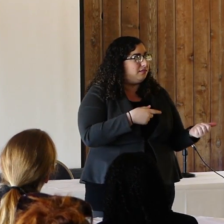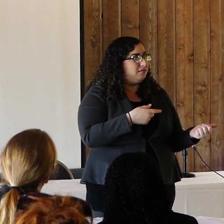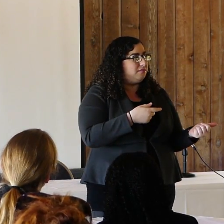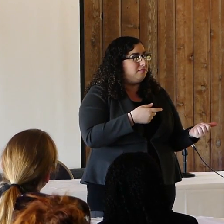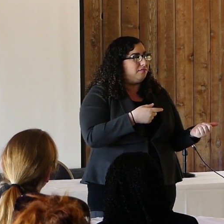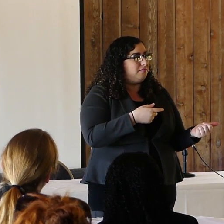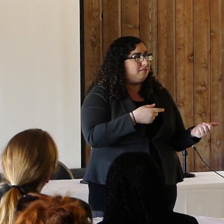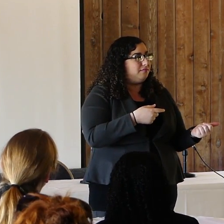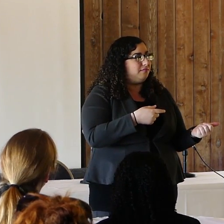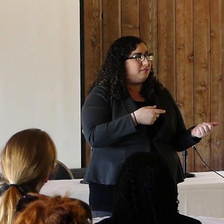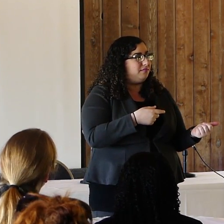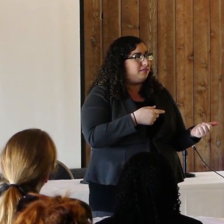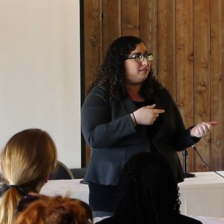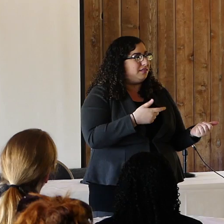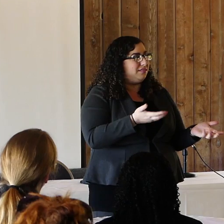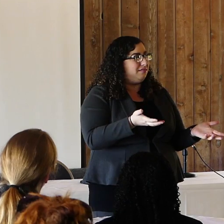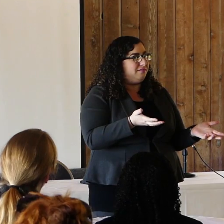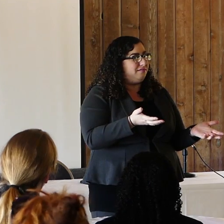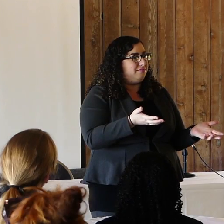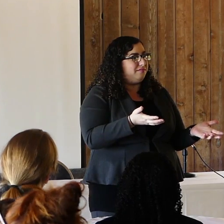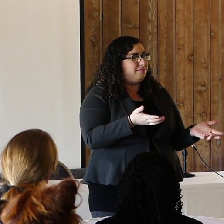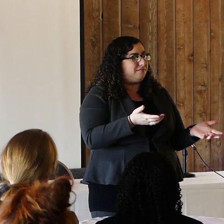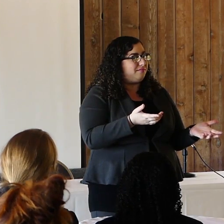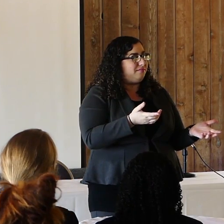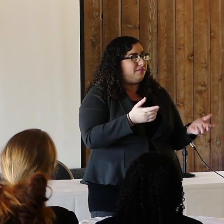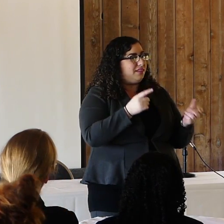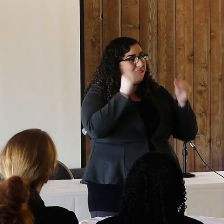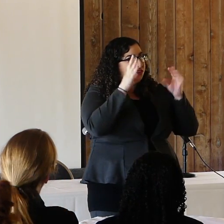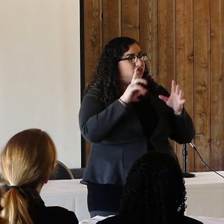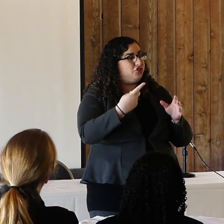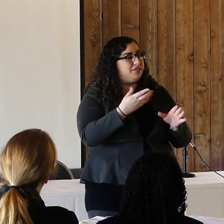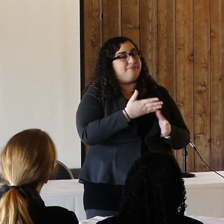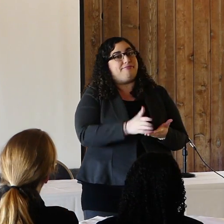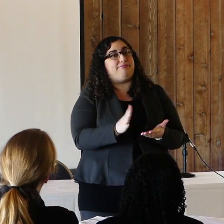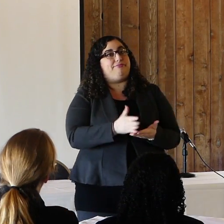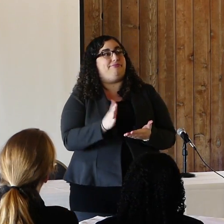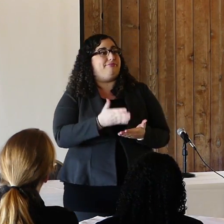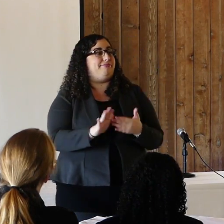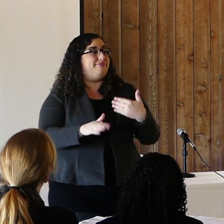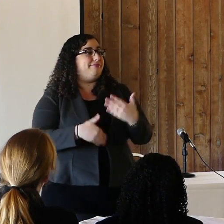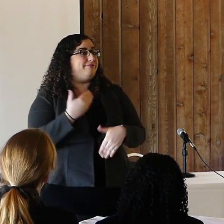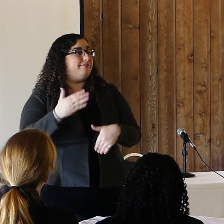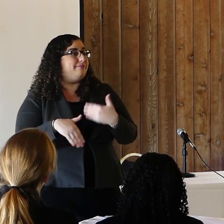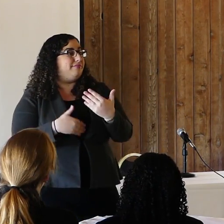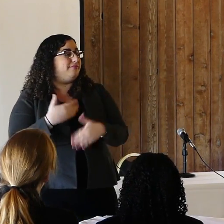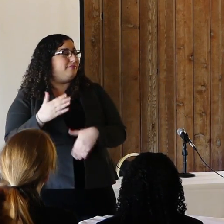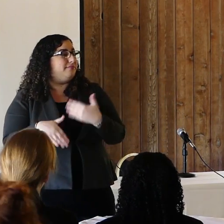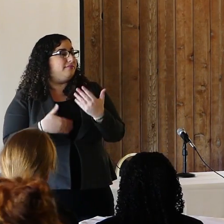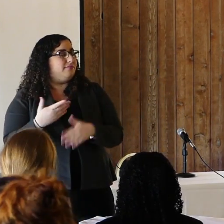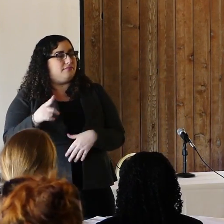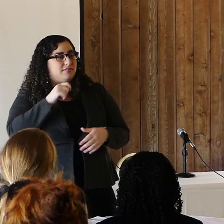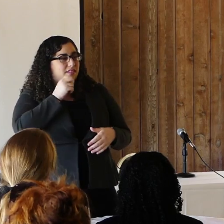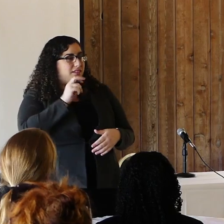But really, what did they learn. What about the kid who was behind during the entire school year that was struggling to understand because of language barriers